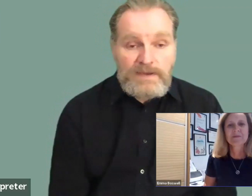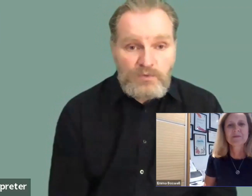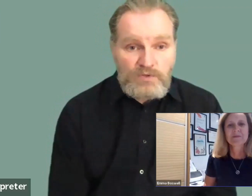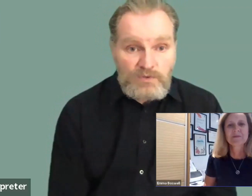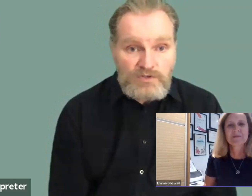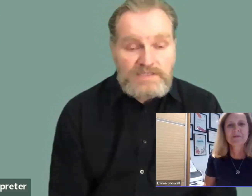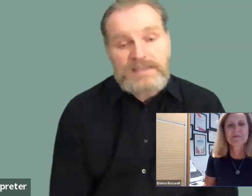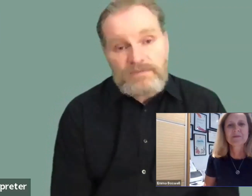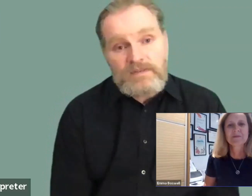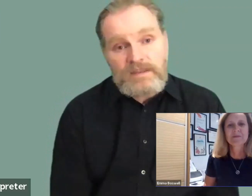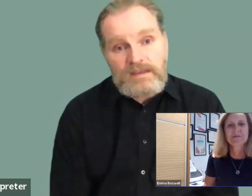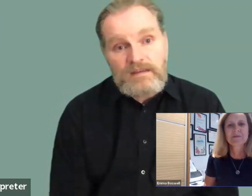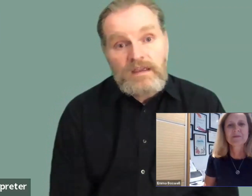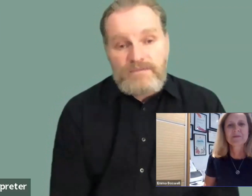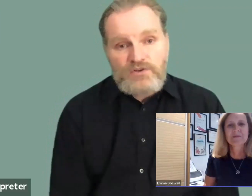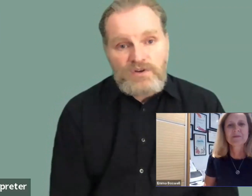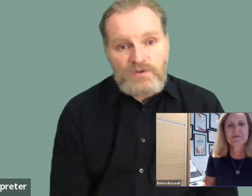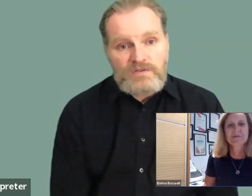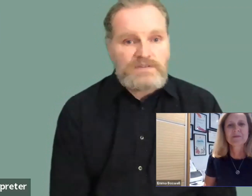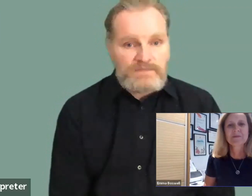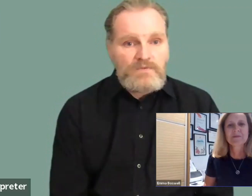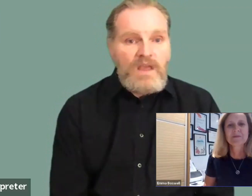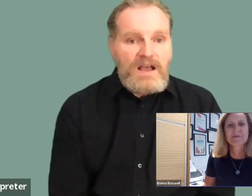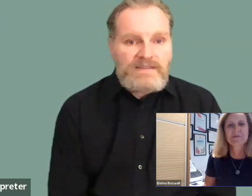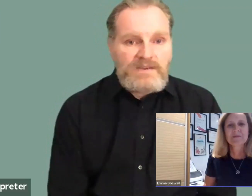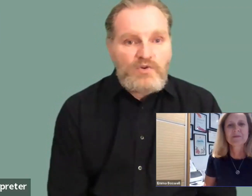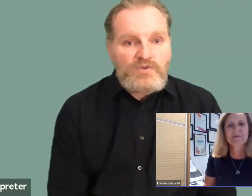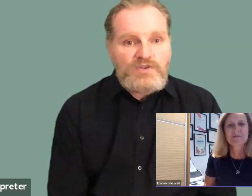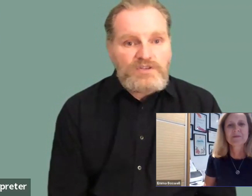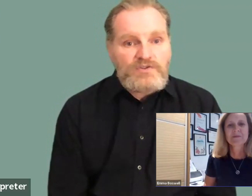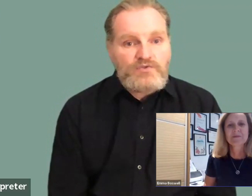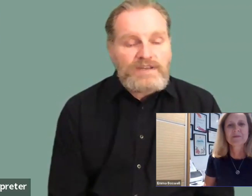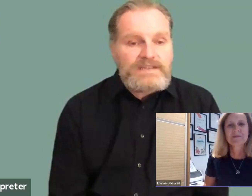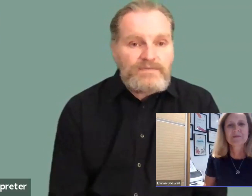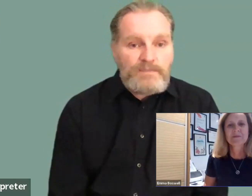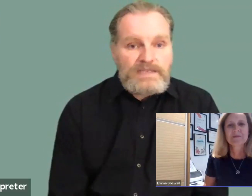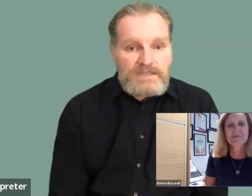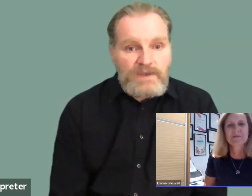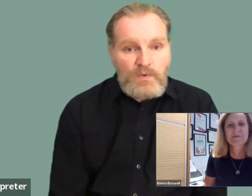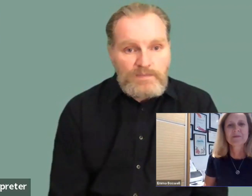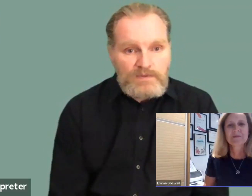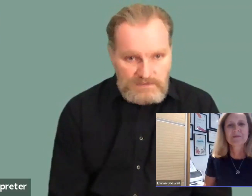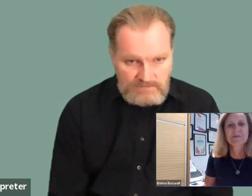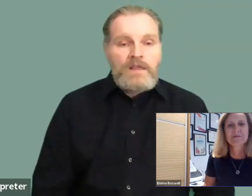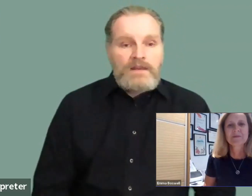an audiologist given the vision loss, so ask the audiologist to try different pieces of equipment.